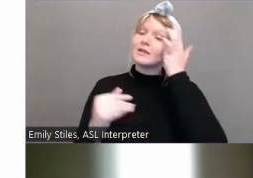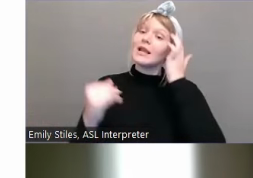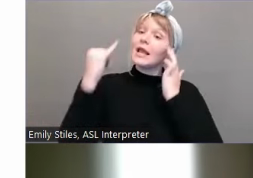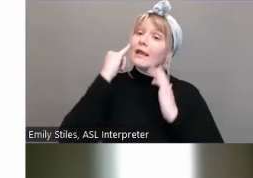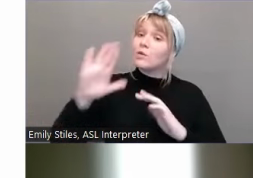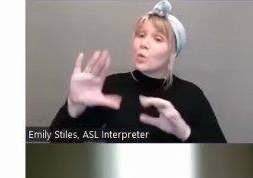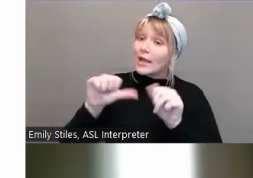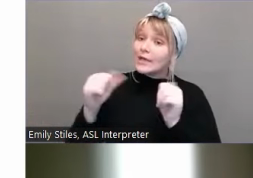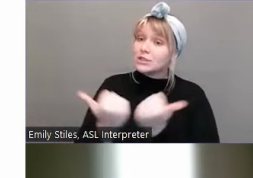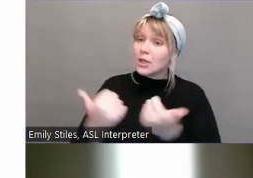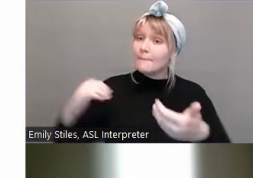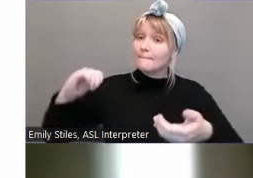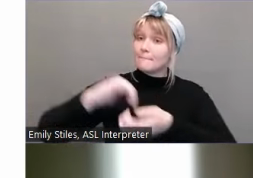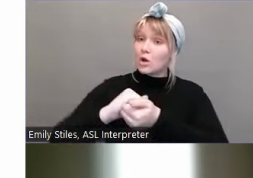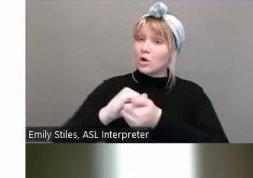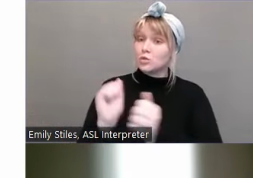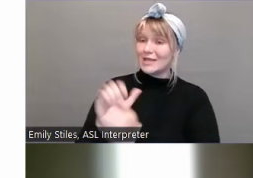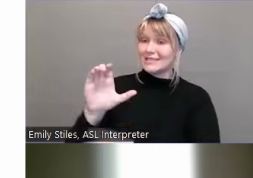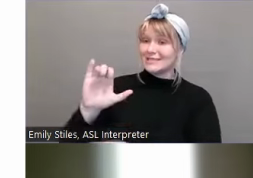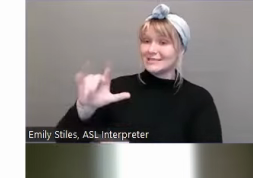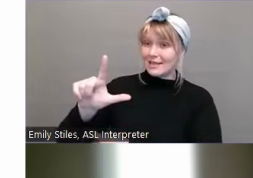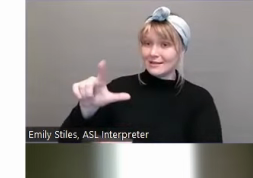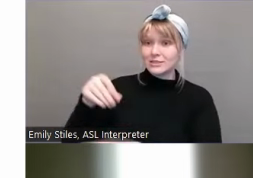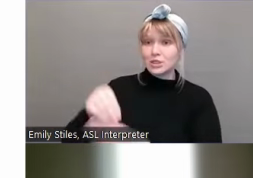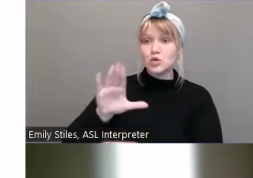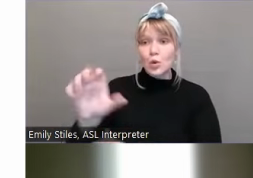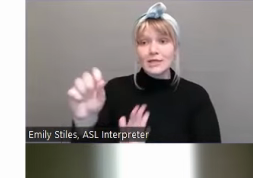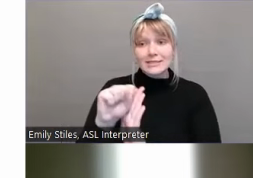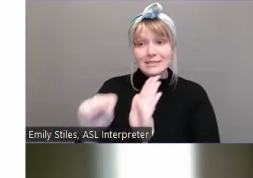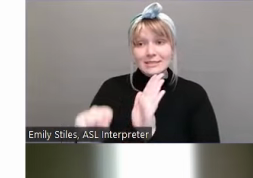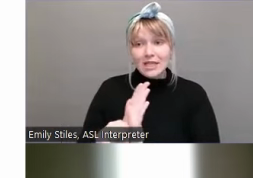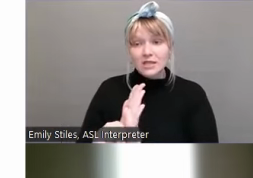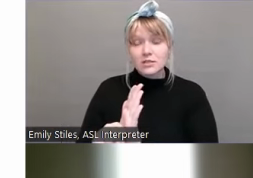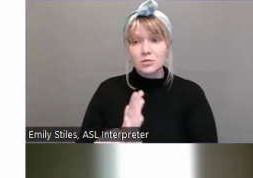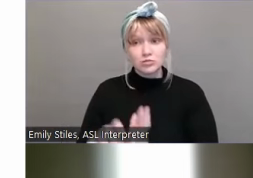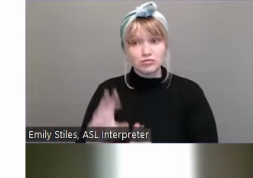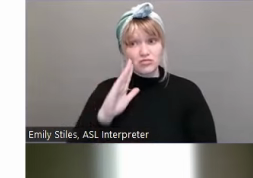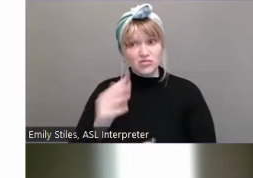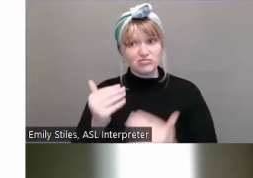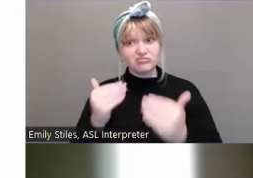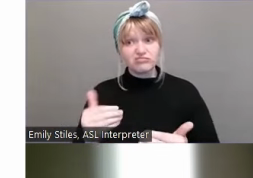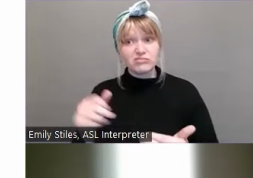We don’t have a poll for this one, if you can just put it into the chat, that will help